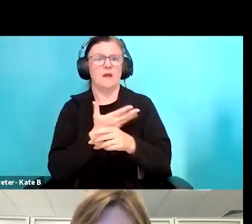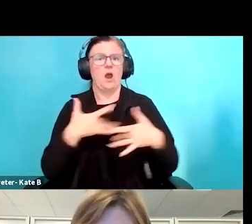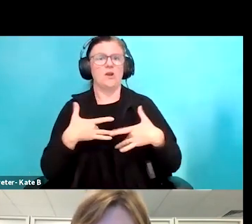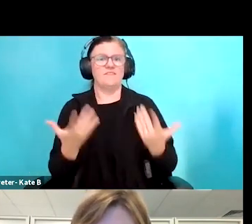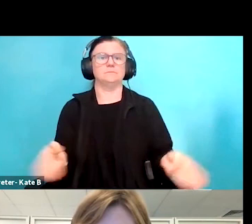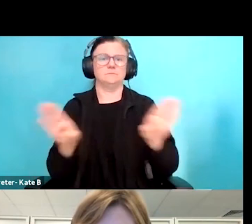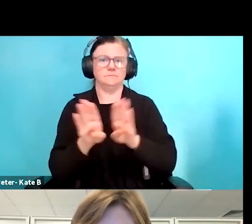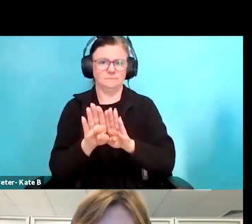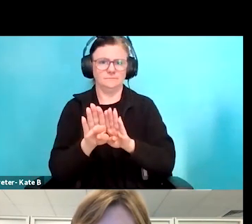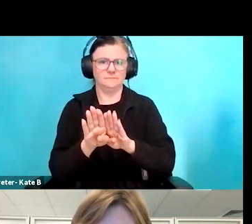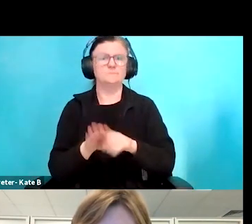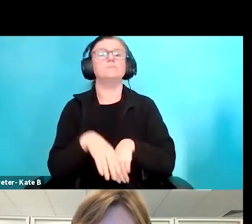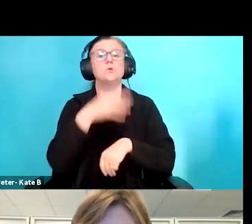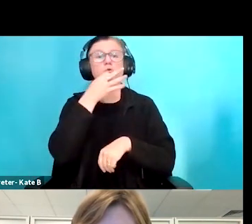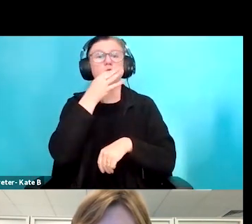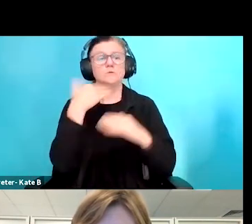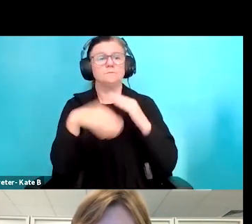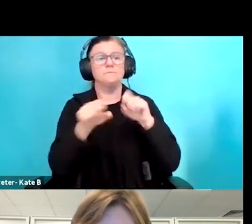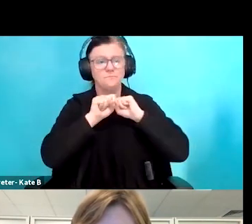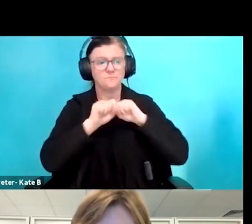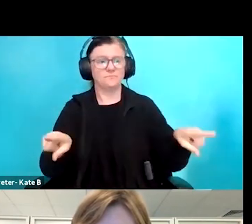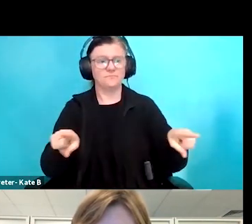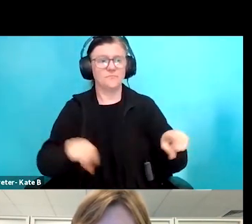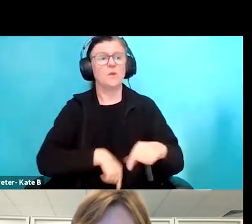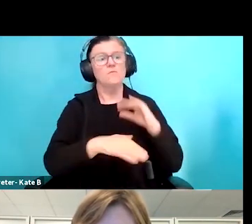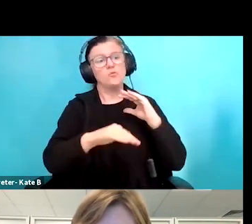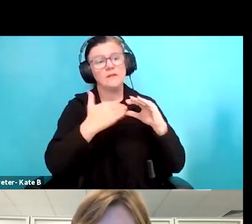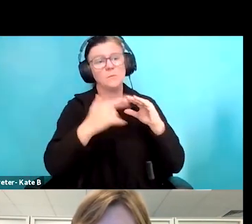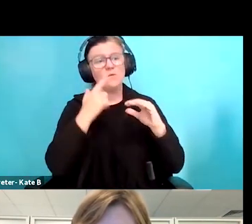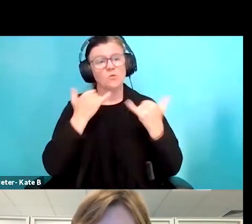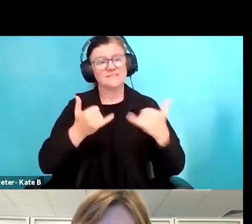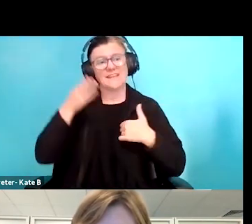An email will be sent out to participants with contact information for today’s presenters